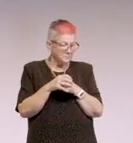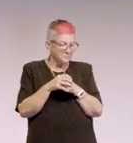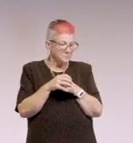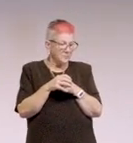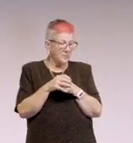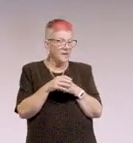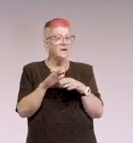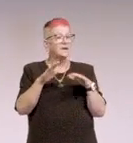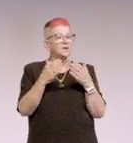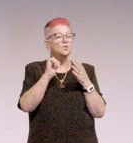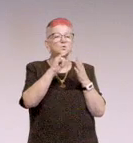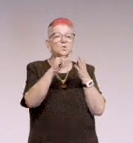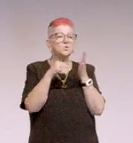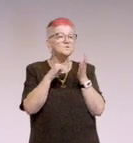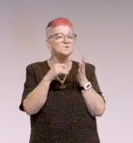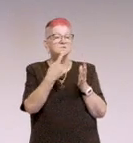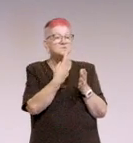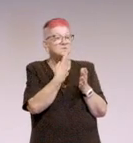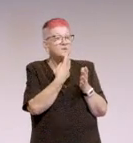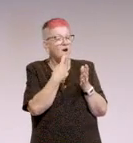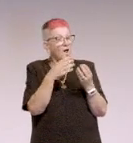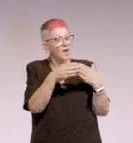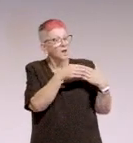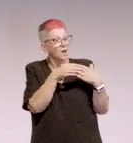In your style guide, you should make sure that it has enough colour